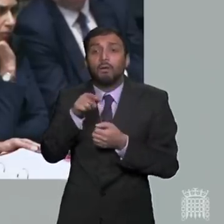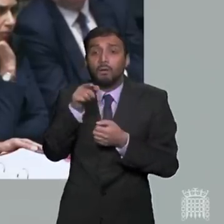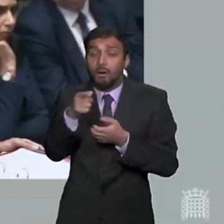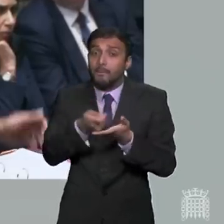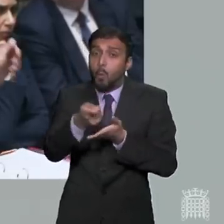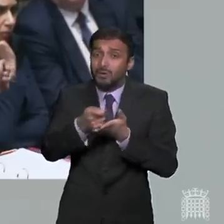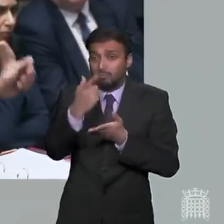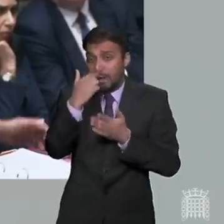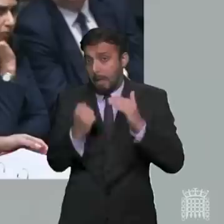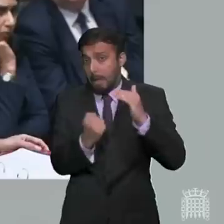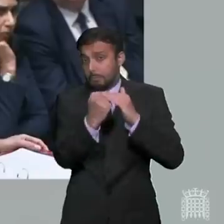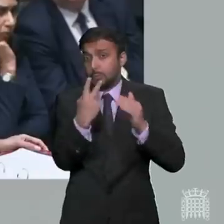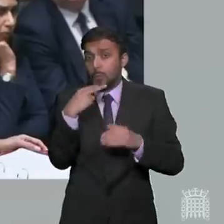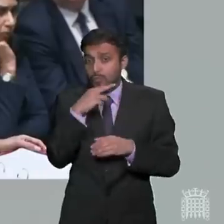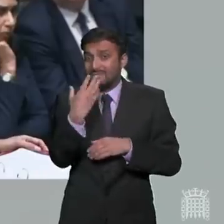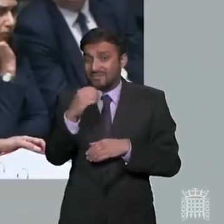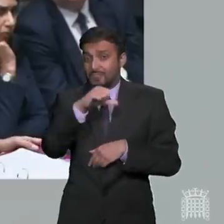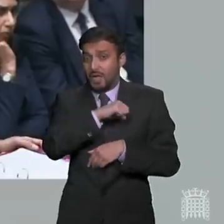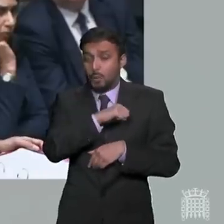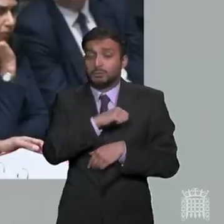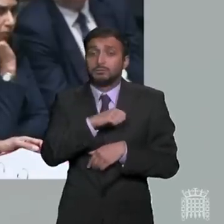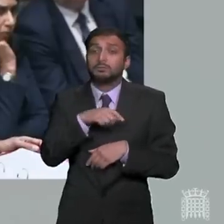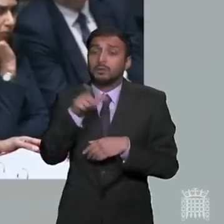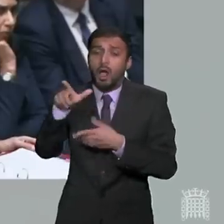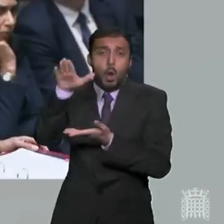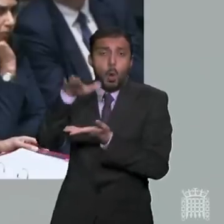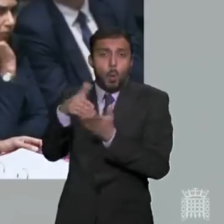The Chancellor is also meeting mortgage lenders in the coming weeks.